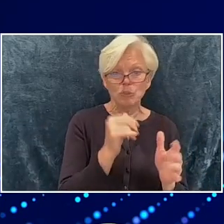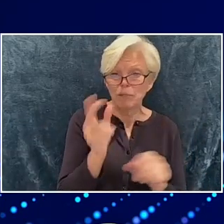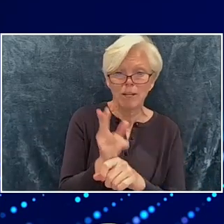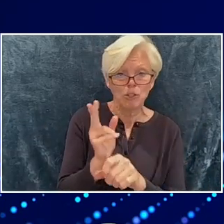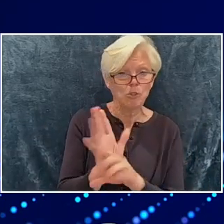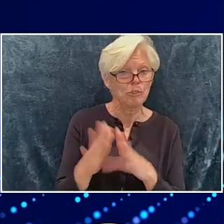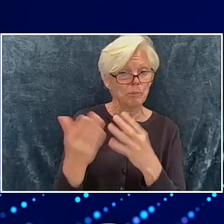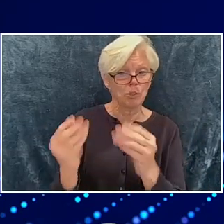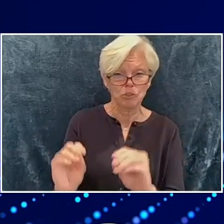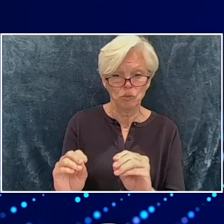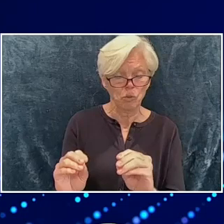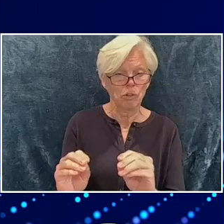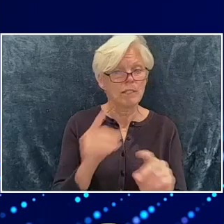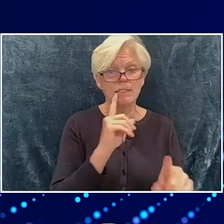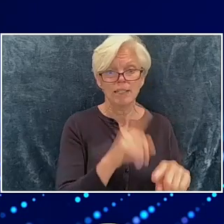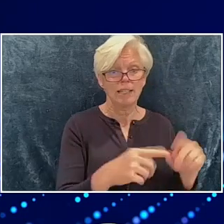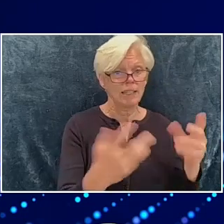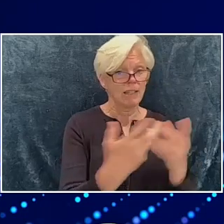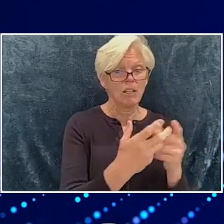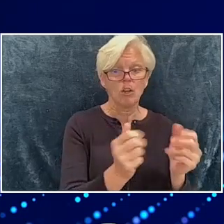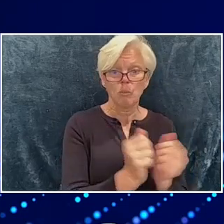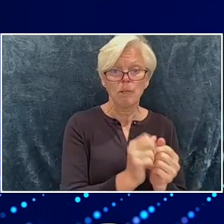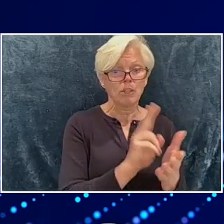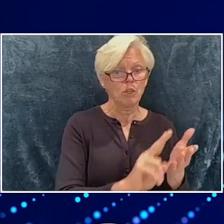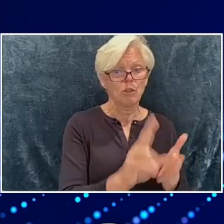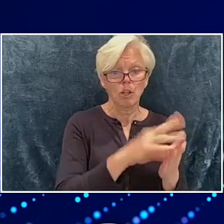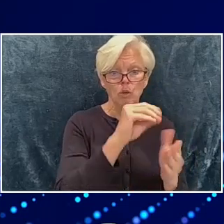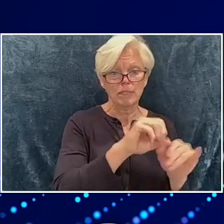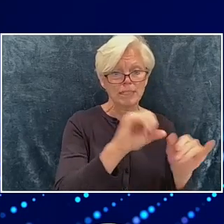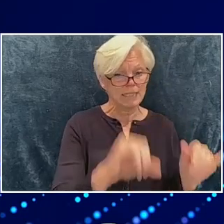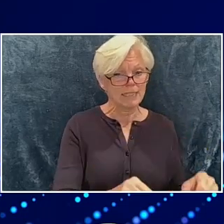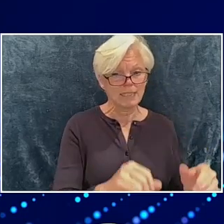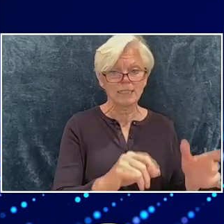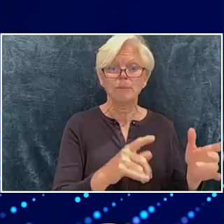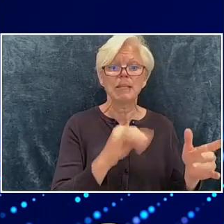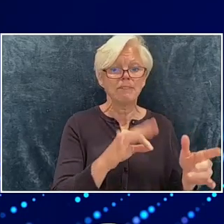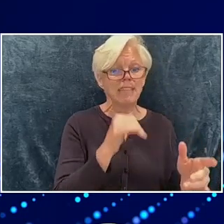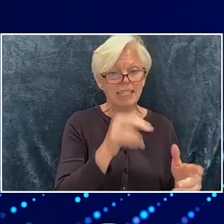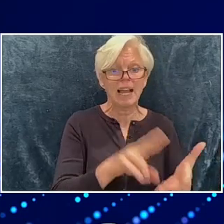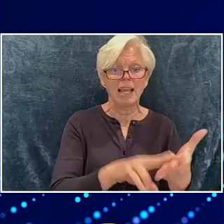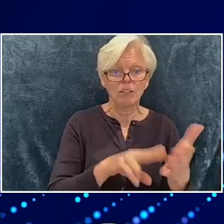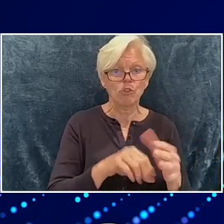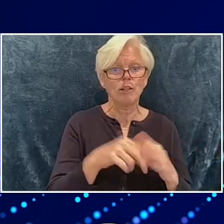the university learning management system if we do not enroll in the program. This is a key requirement for most